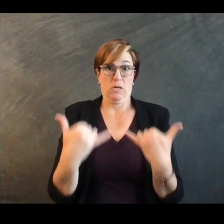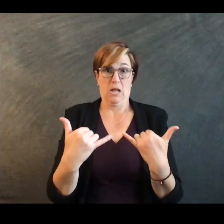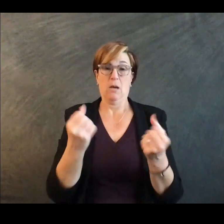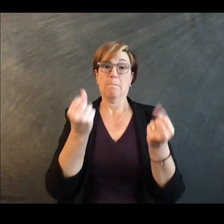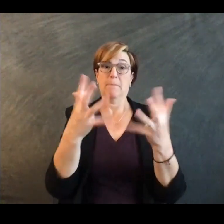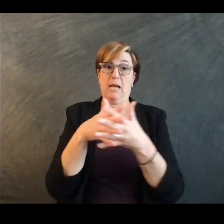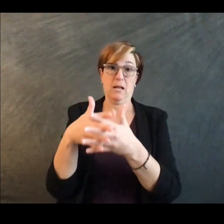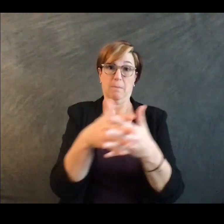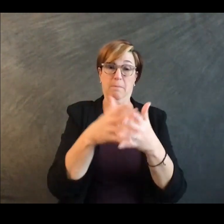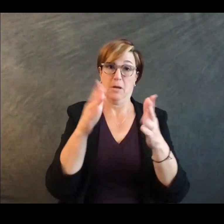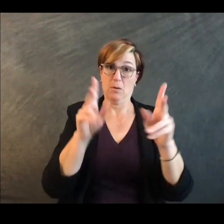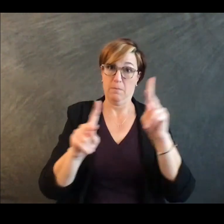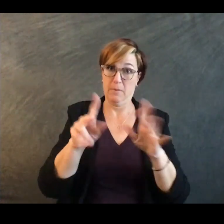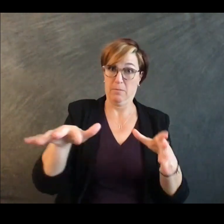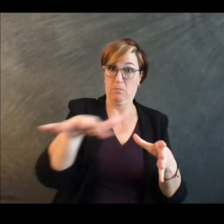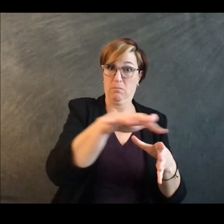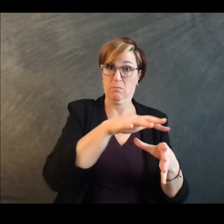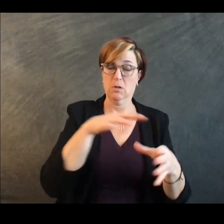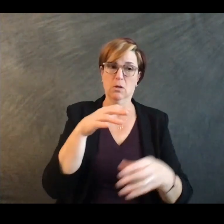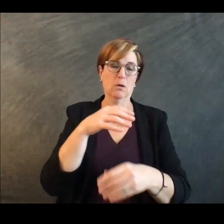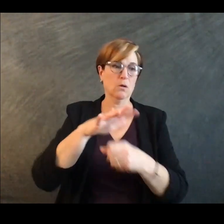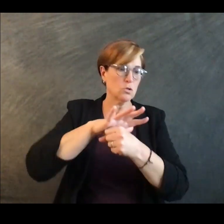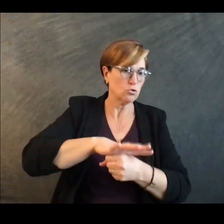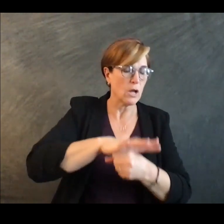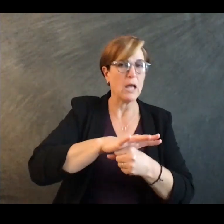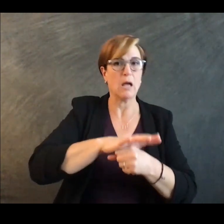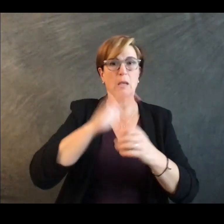loss we must also ensure that our country can meet the mental health needs